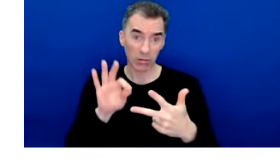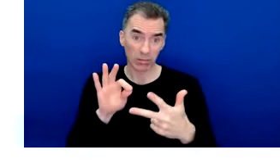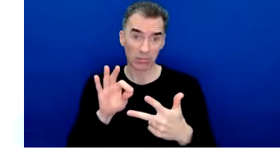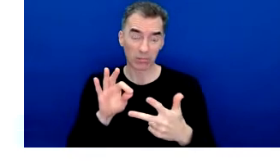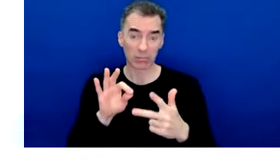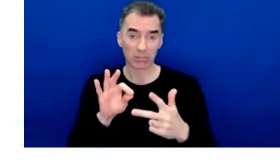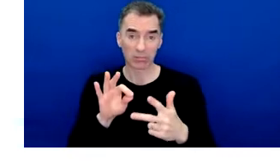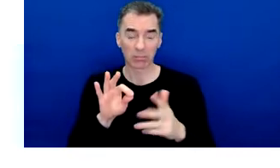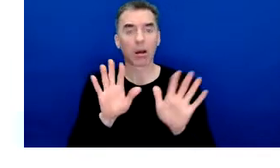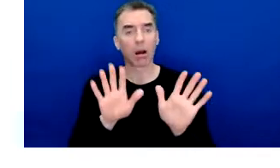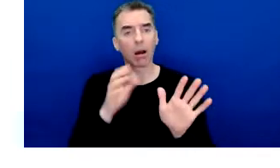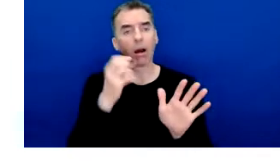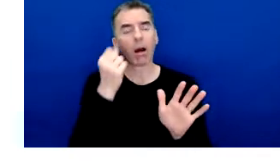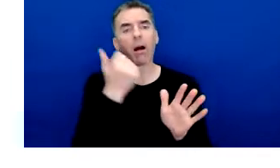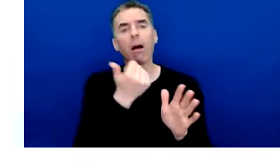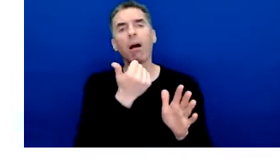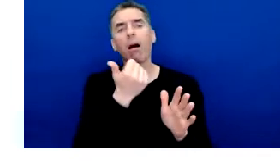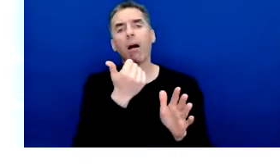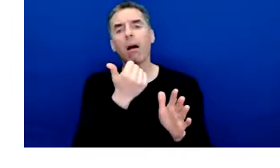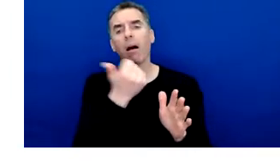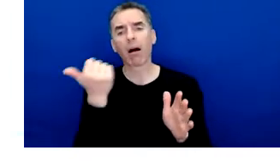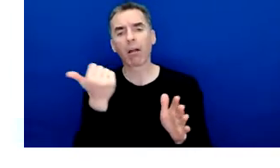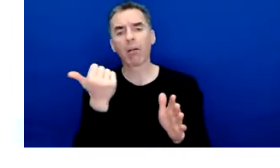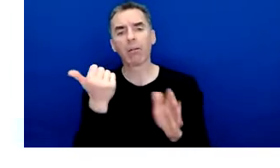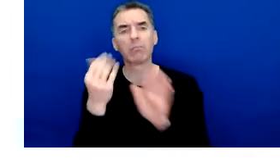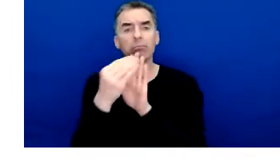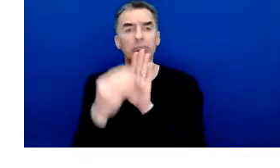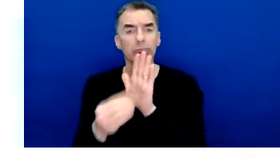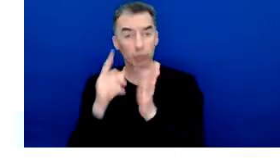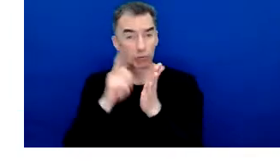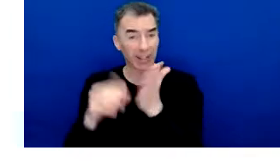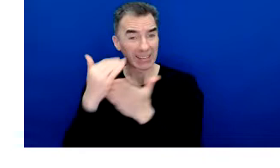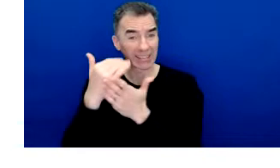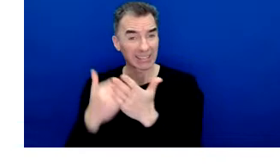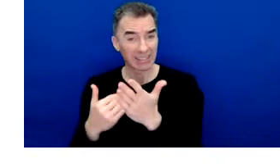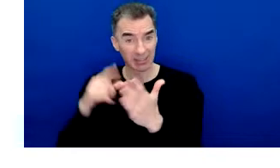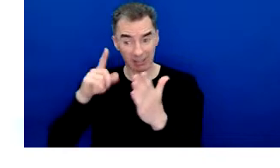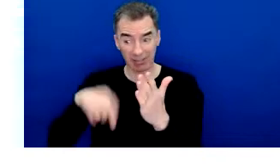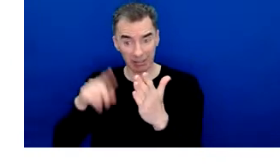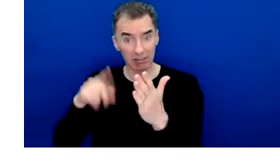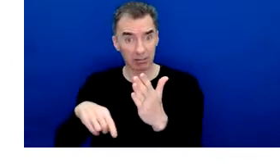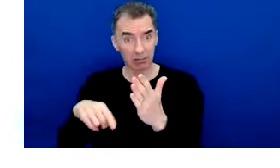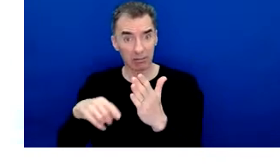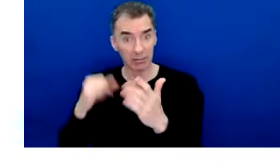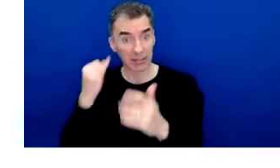is that the required policies that are listed on the syllabus checklists are there if people don't like the word required,